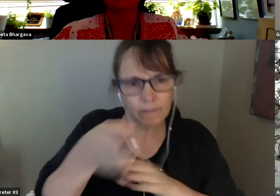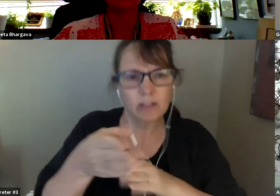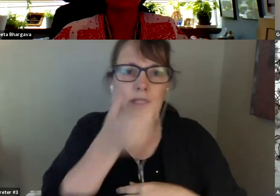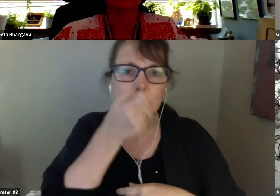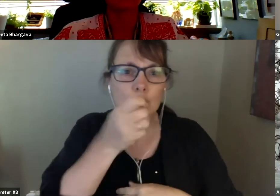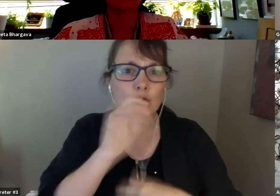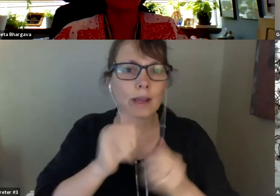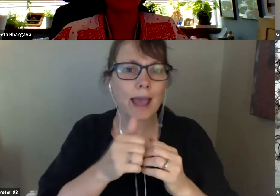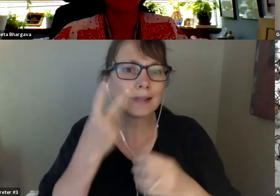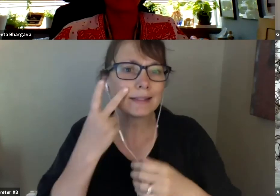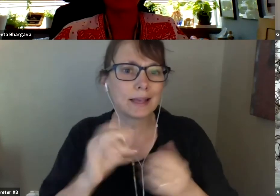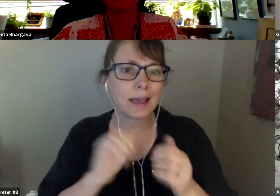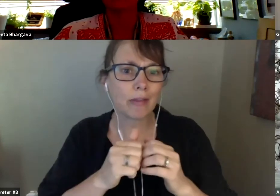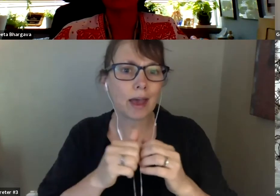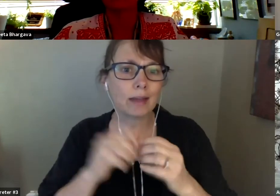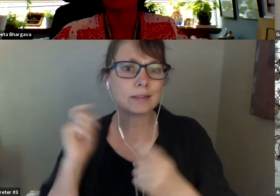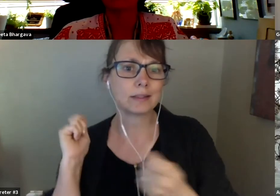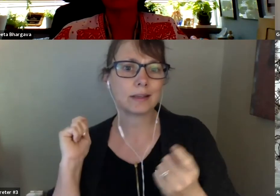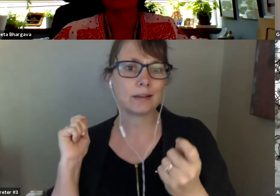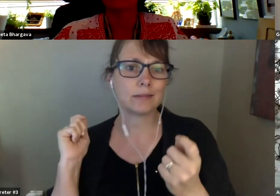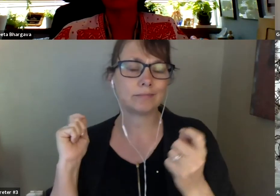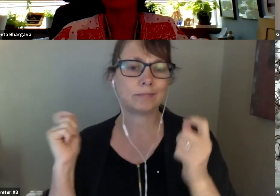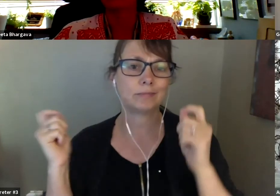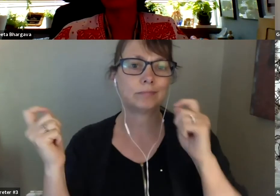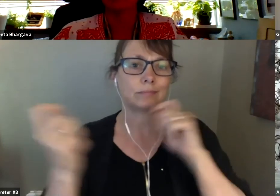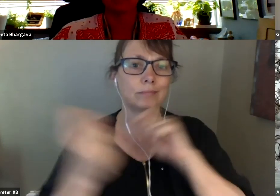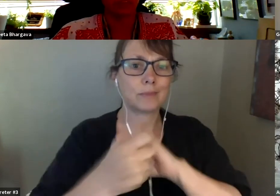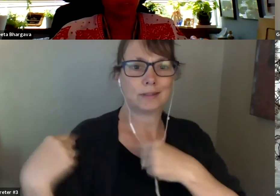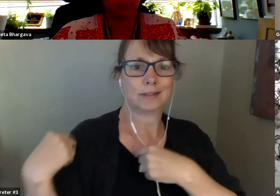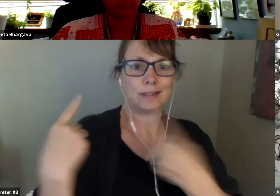from the anterior segment initiative that we just talked about in January into a bit